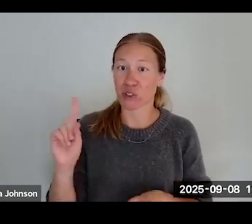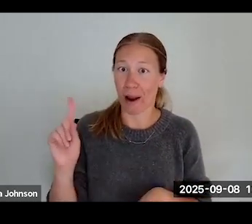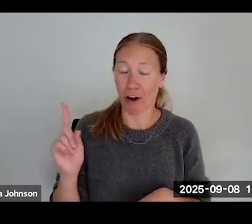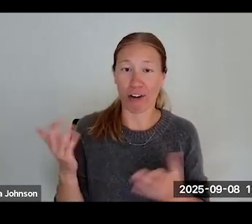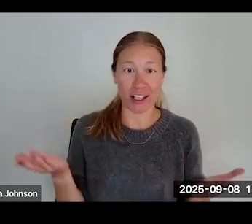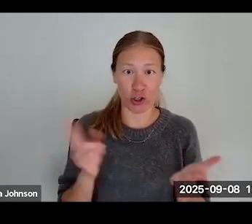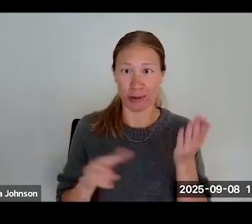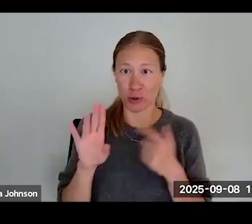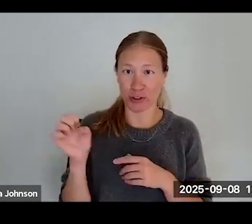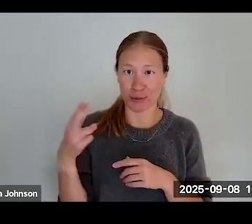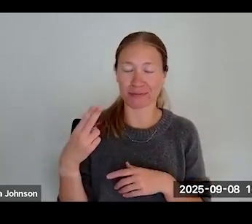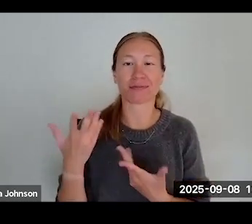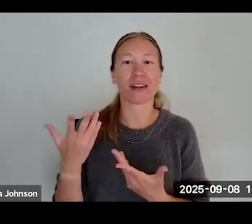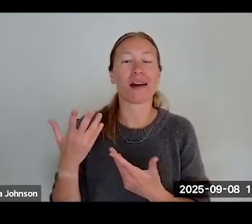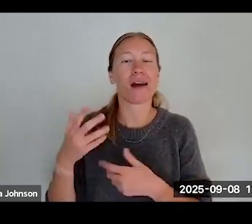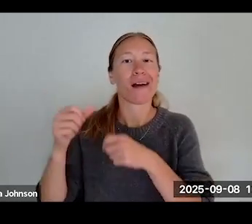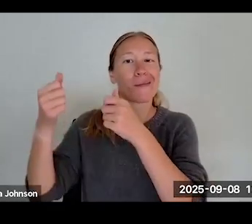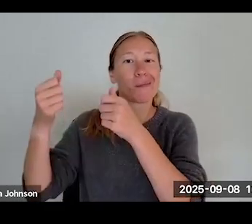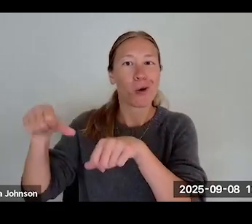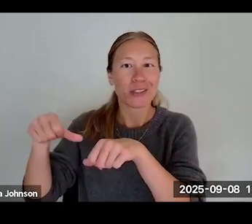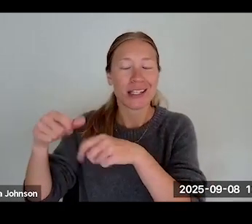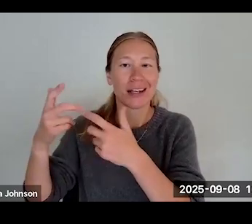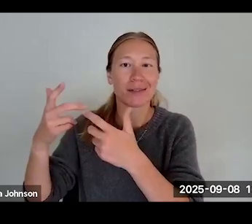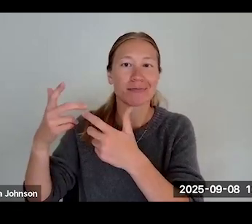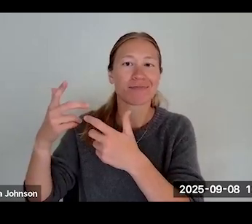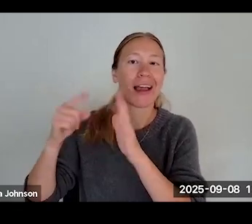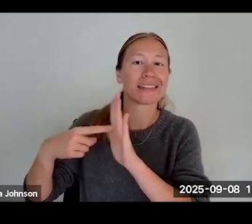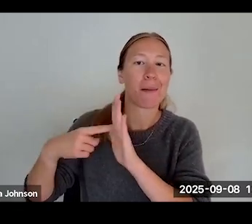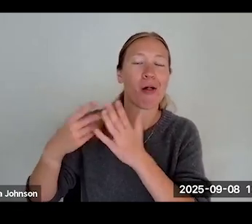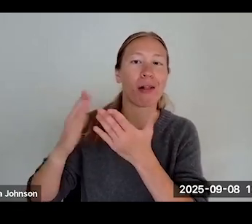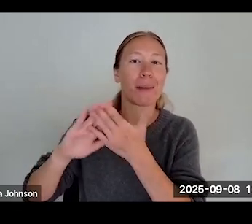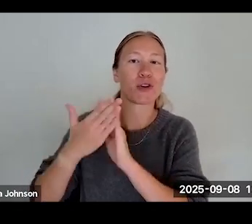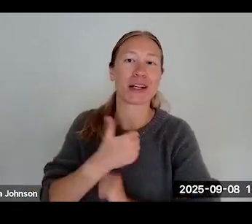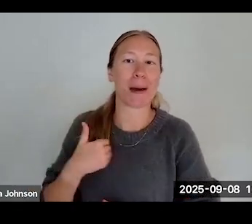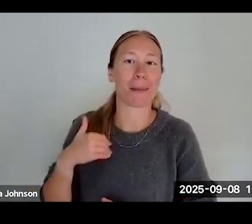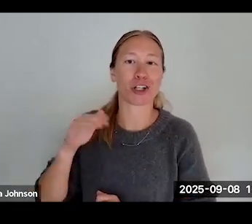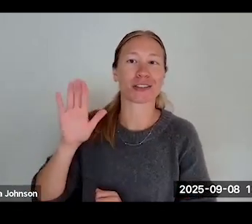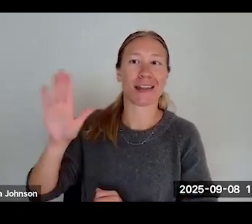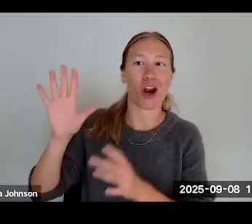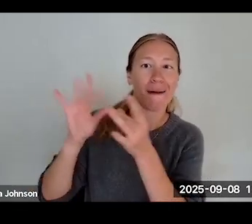is for content that is posted by community members to our social media, discussion boards,